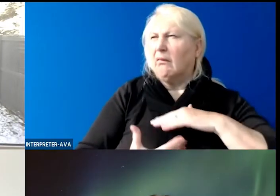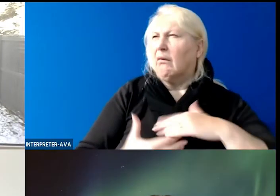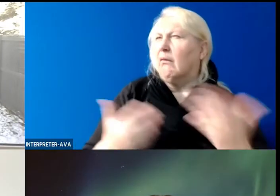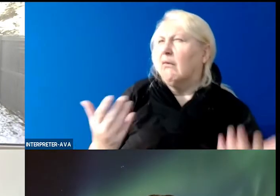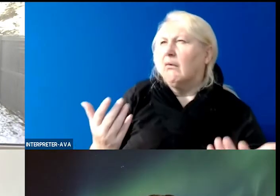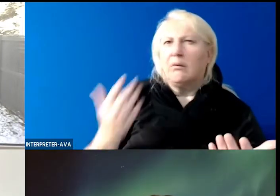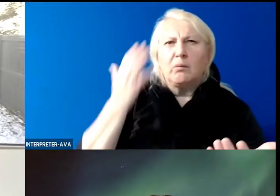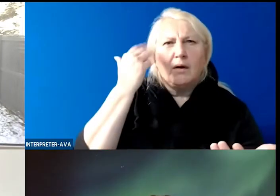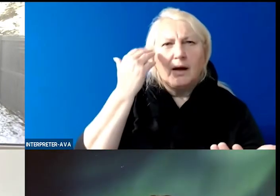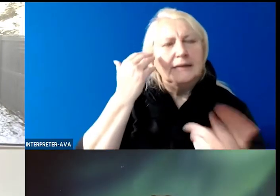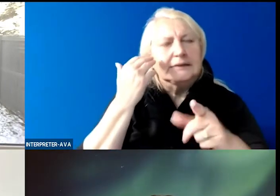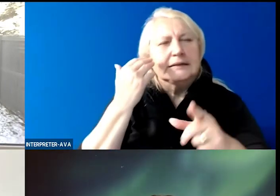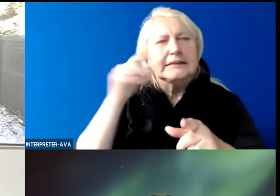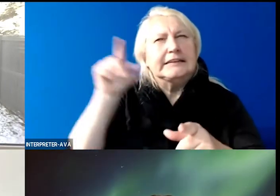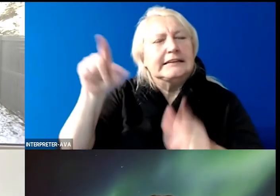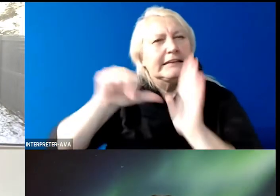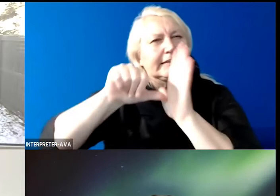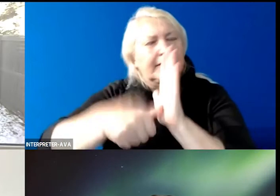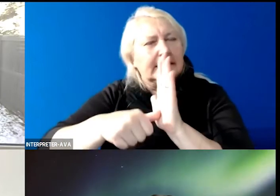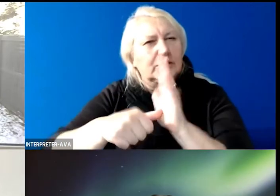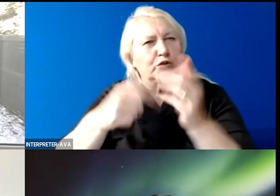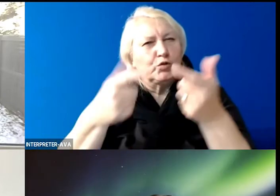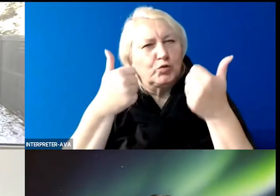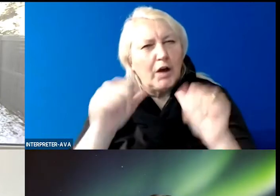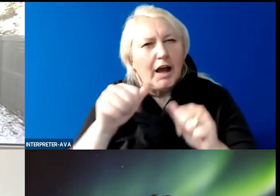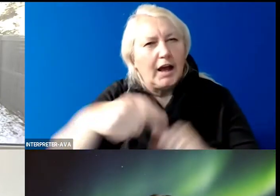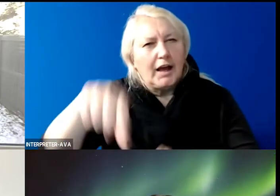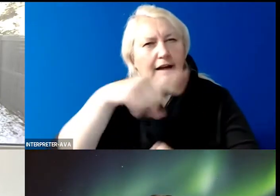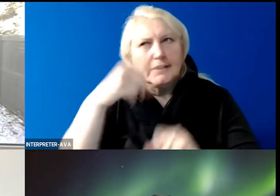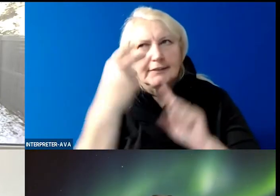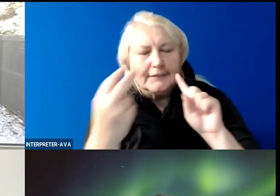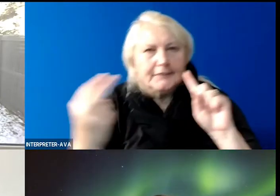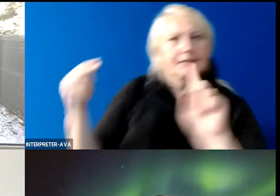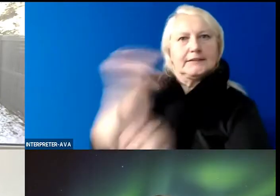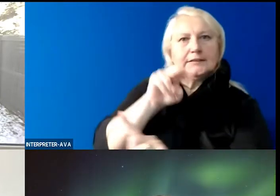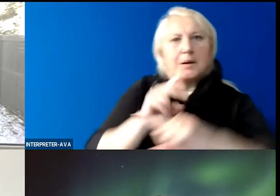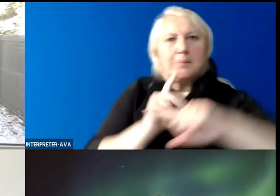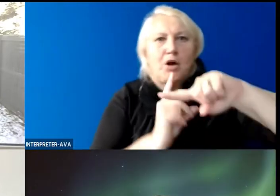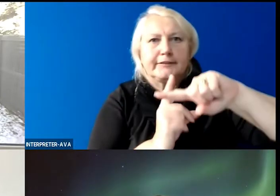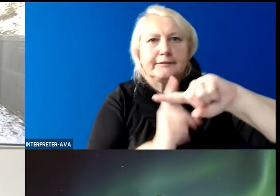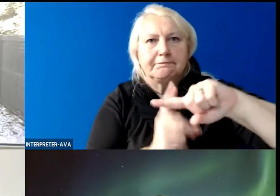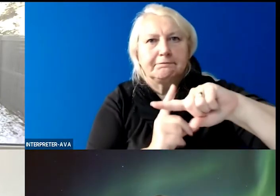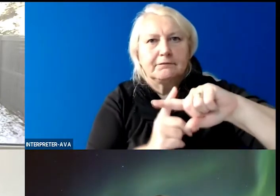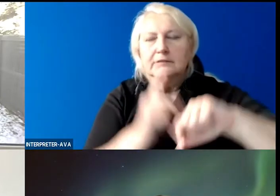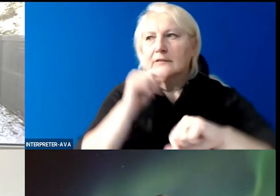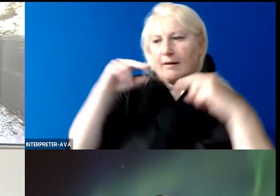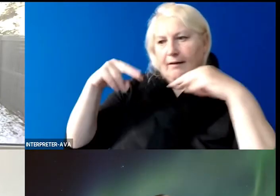find the positive and to look for ways to make this a good day when these instances happen.